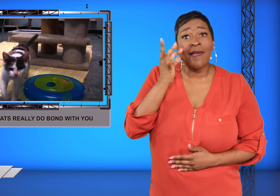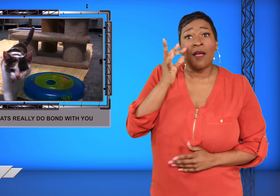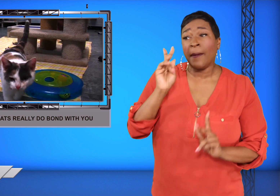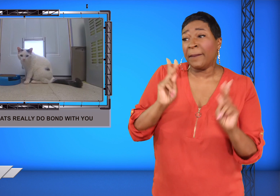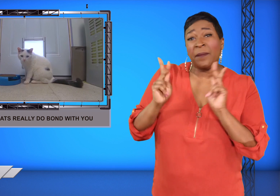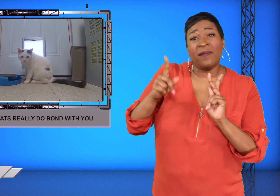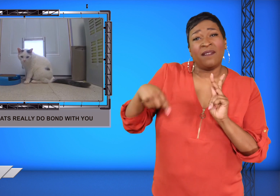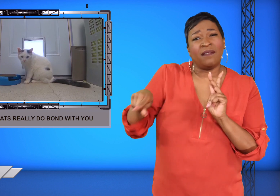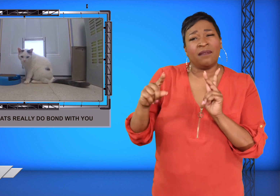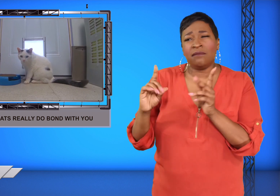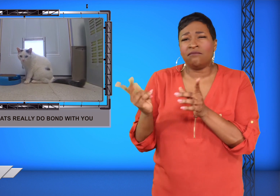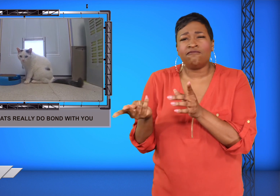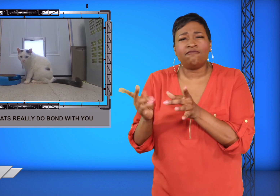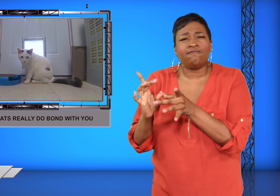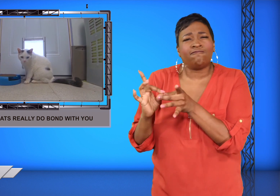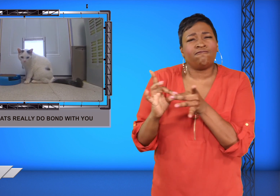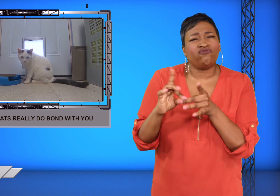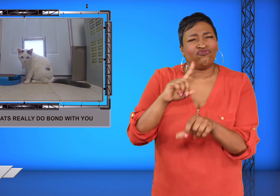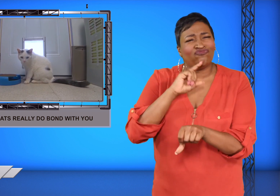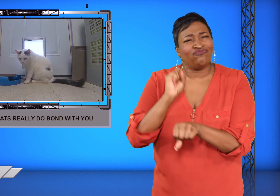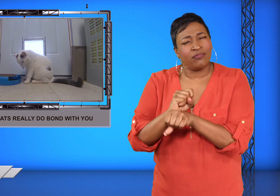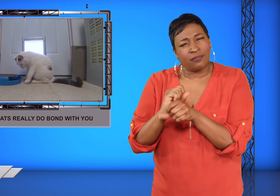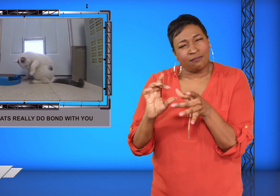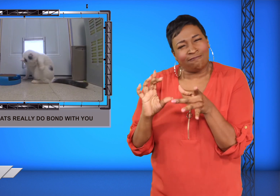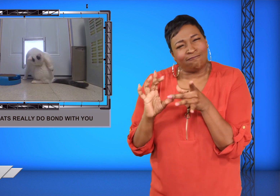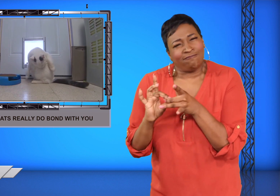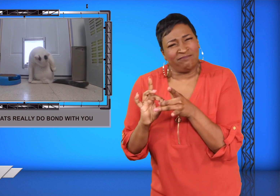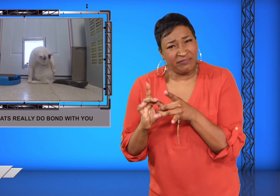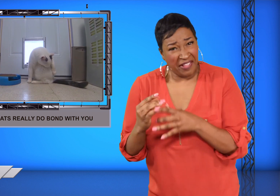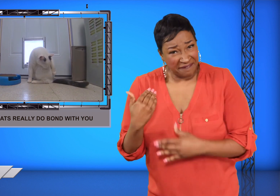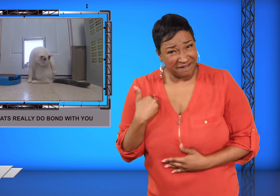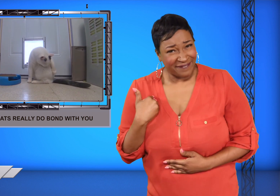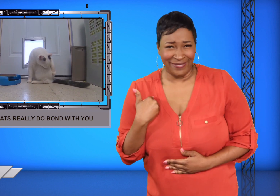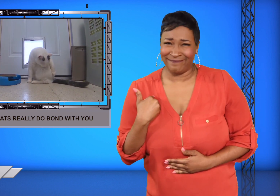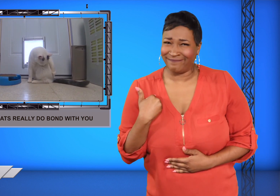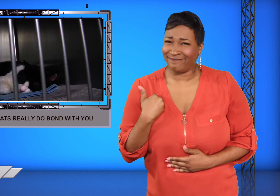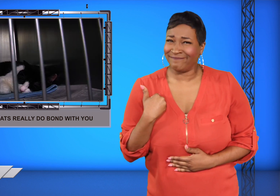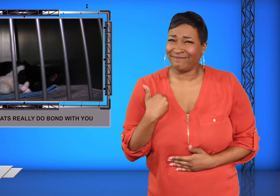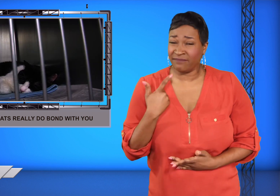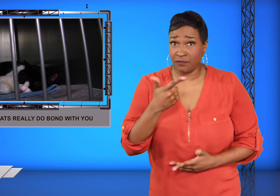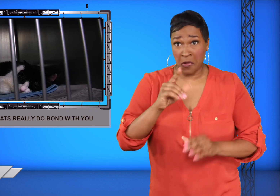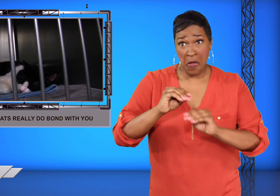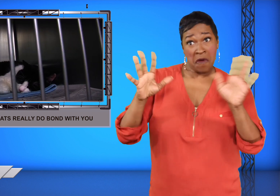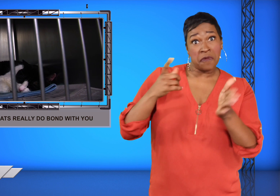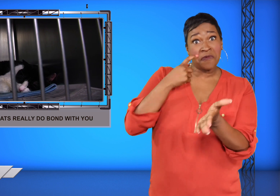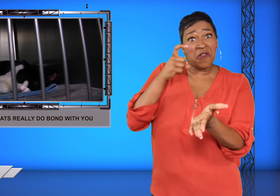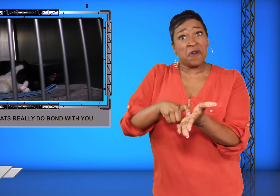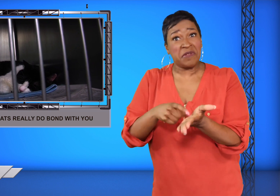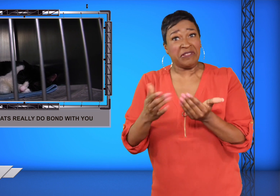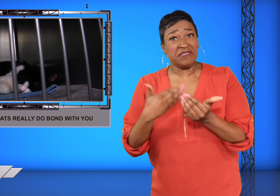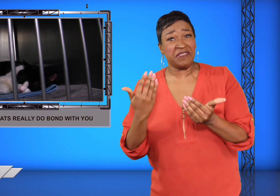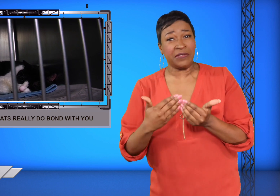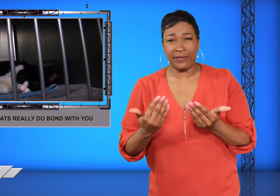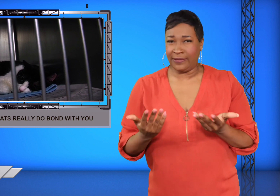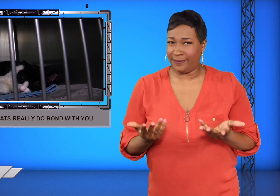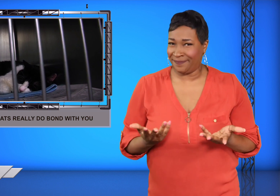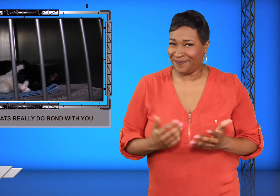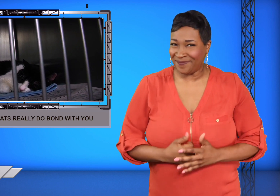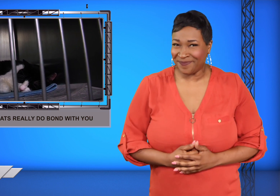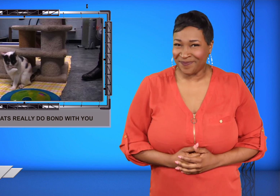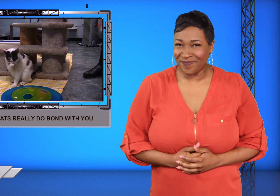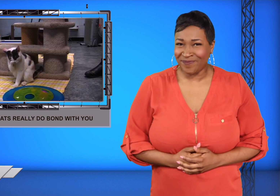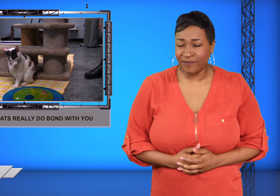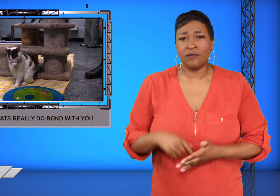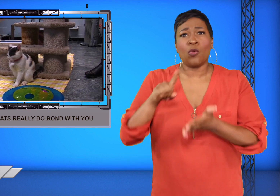Cats really do bond with their people, but they don't always know how to show it.